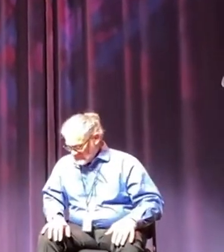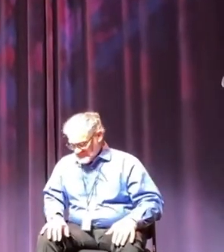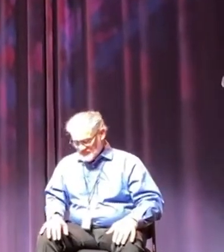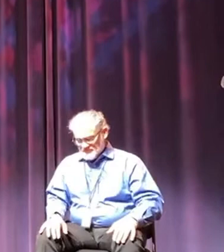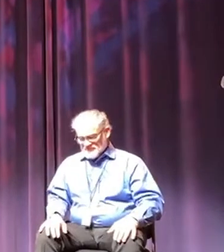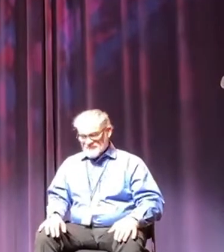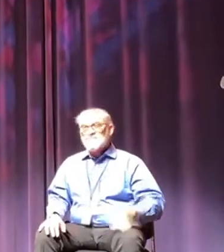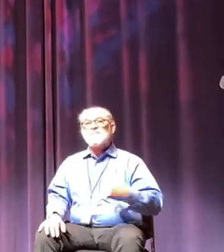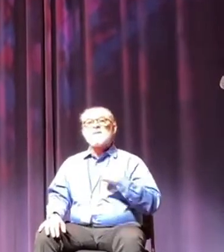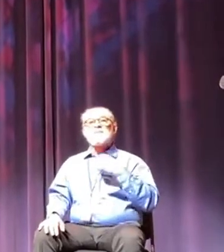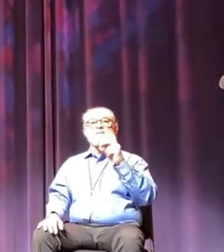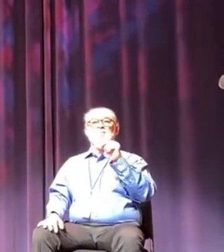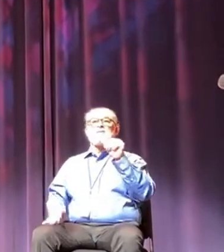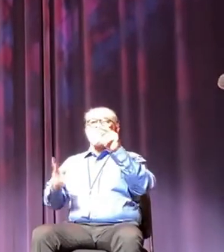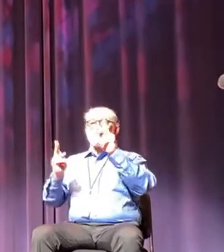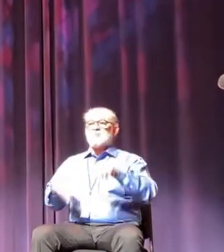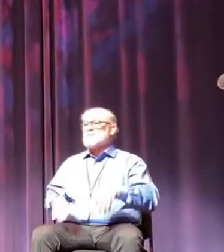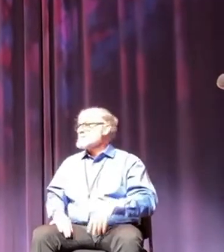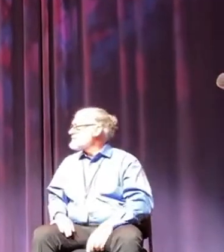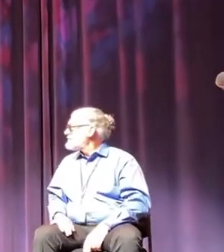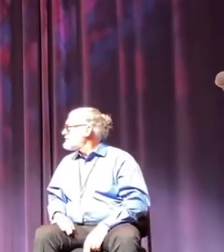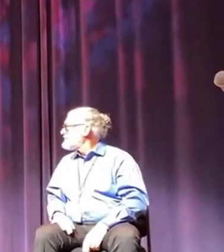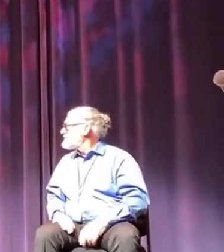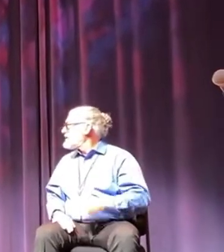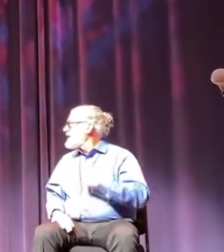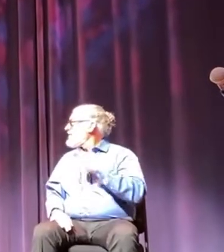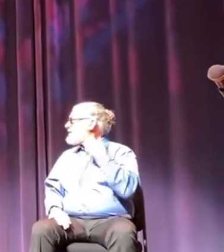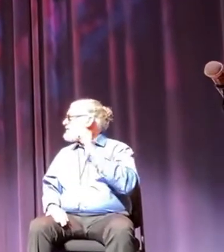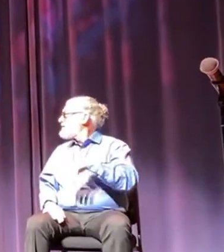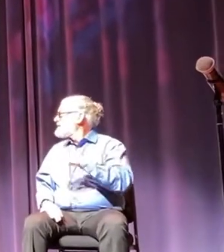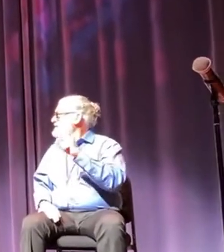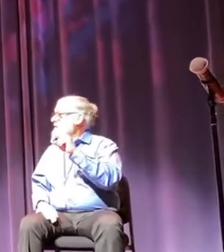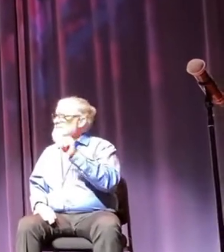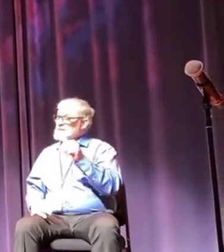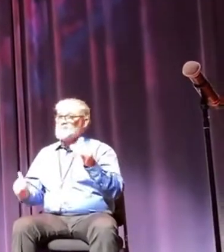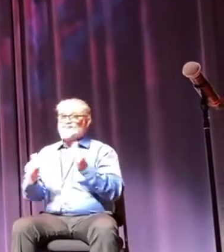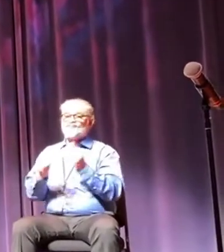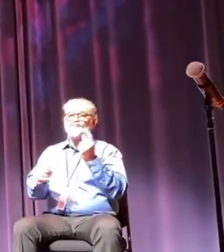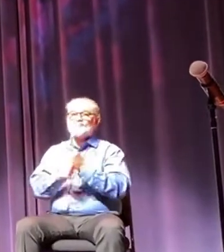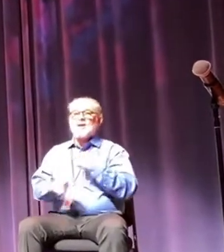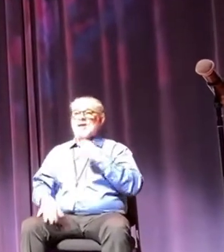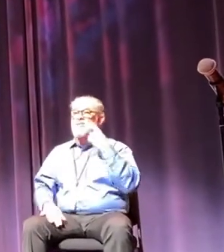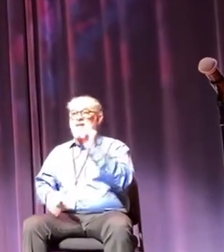I'm a disabled person, I'm a spoonie. I believe in disability justice. I feel that labor and production